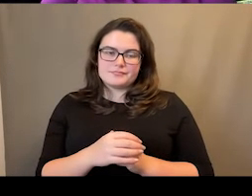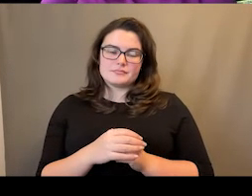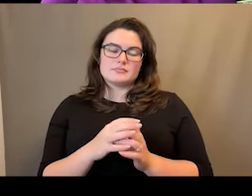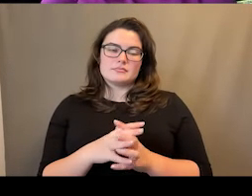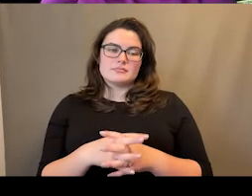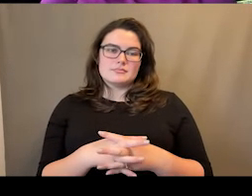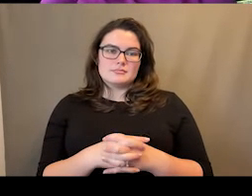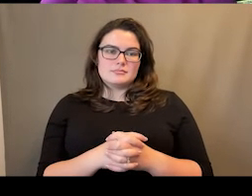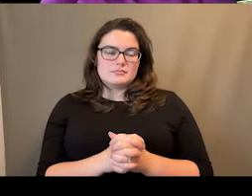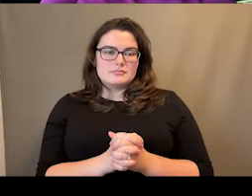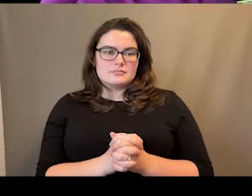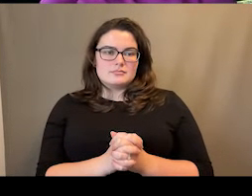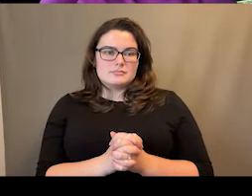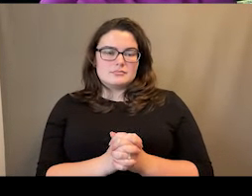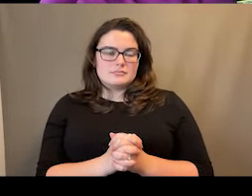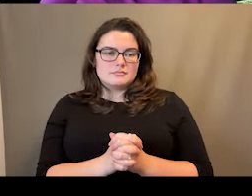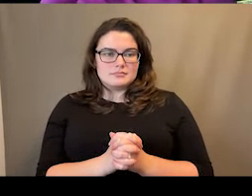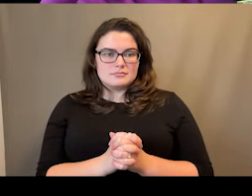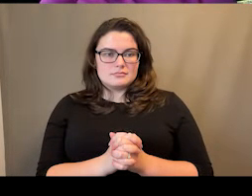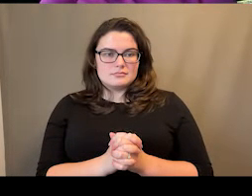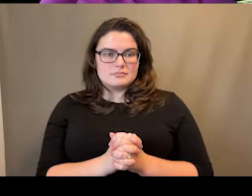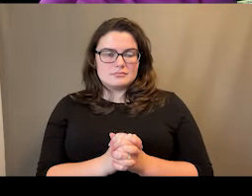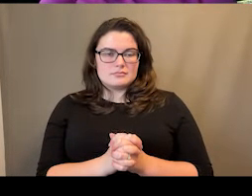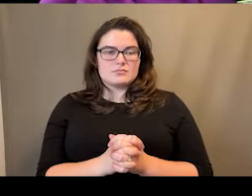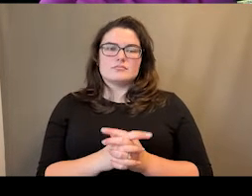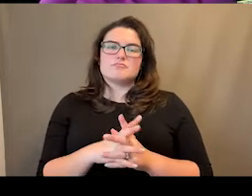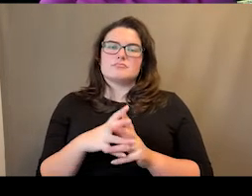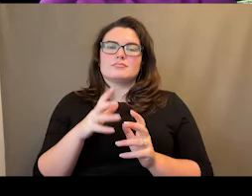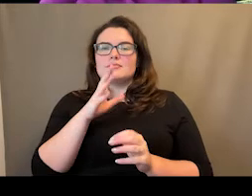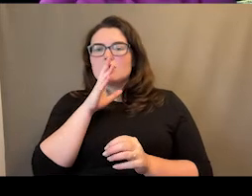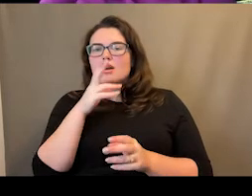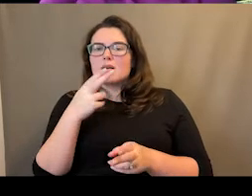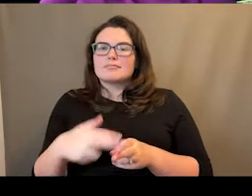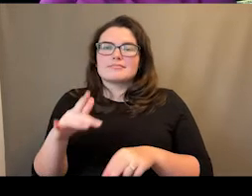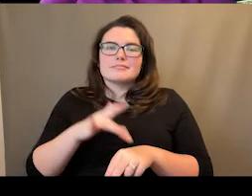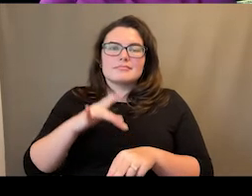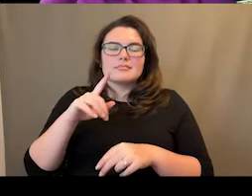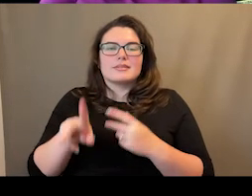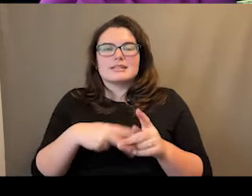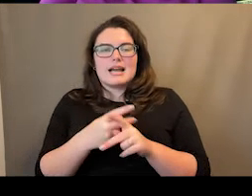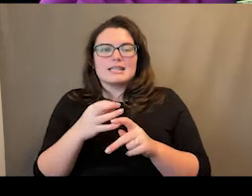I want to talk briefly about the kinds of awards or aka mechanisms that are